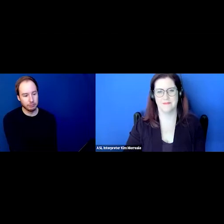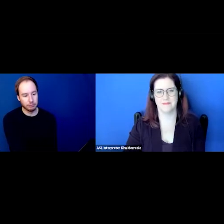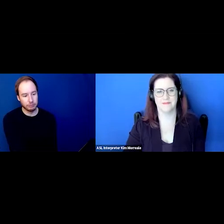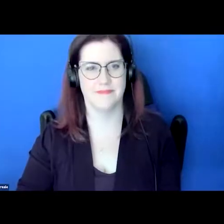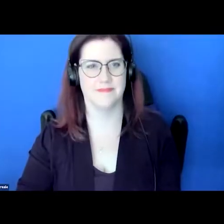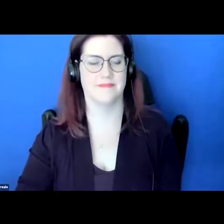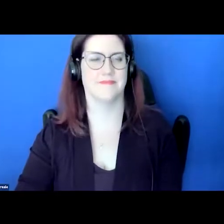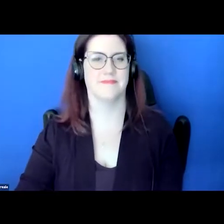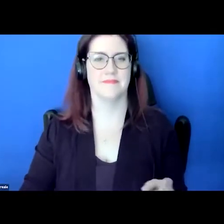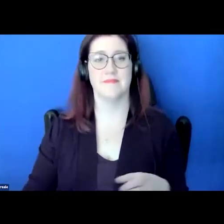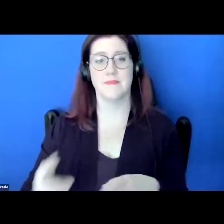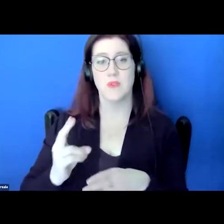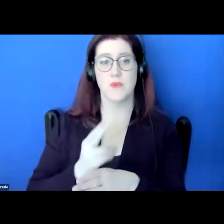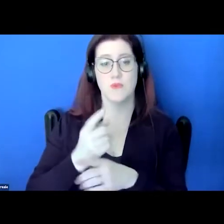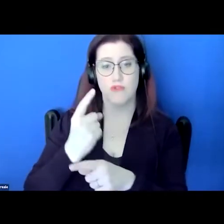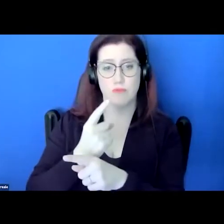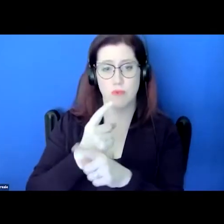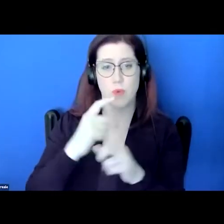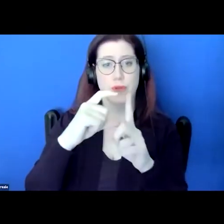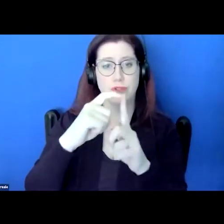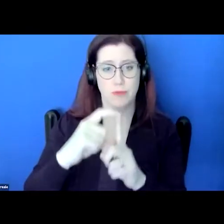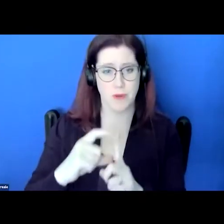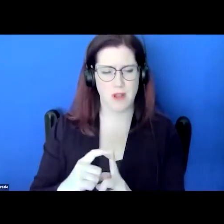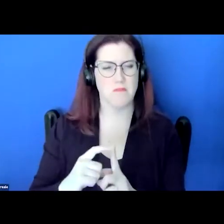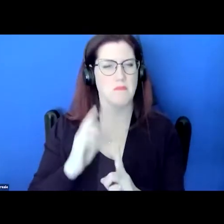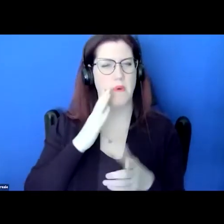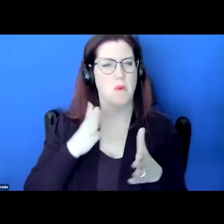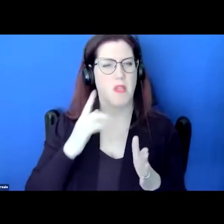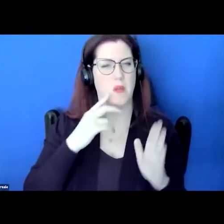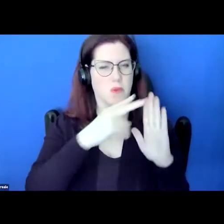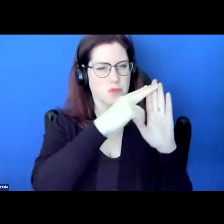So using the appropriate terminology, I'll let you guys read through this slide,